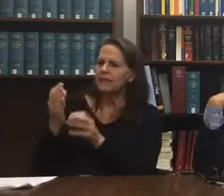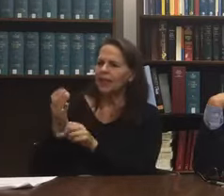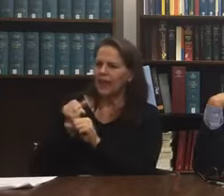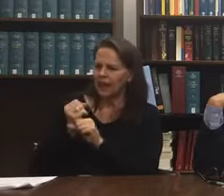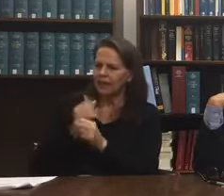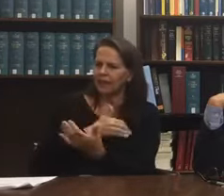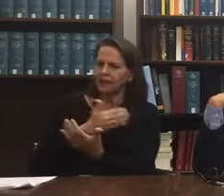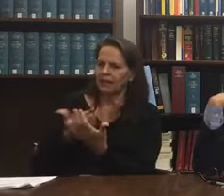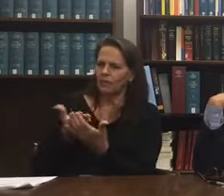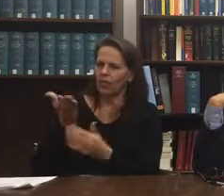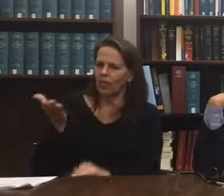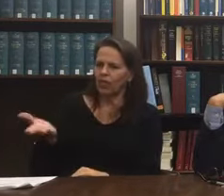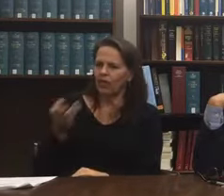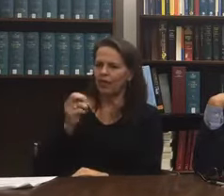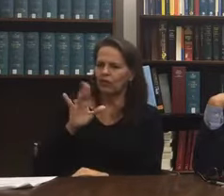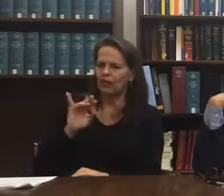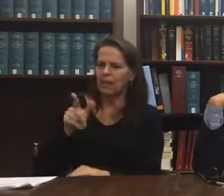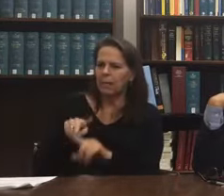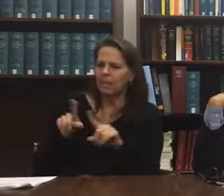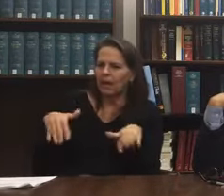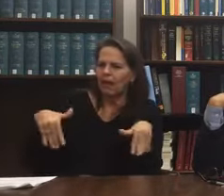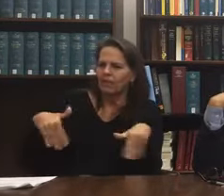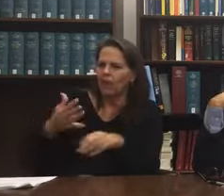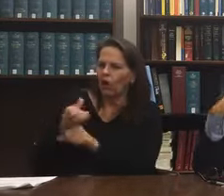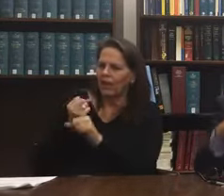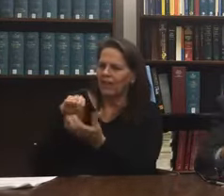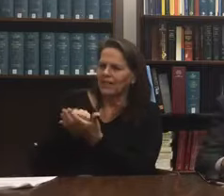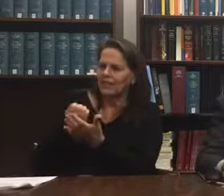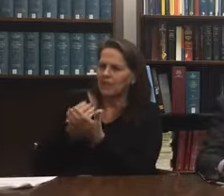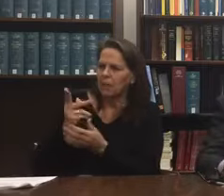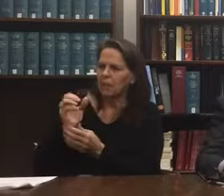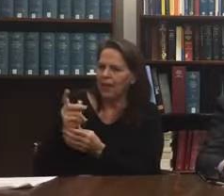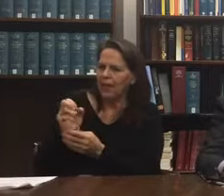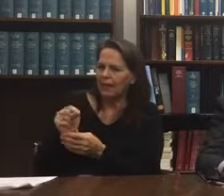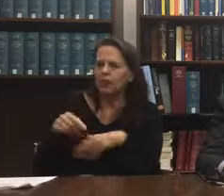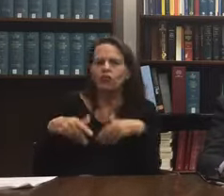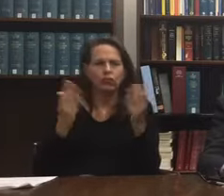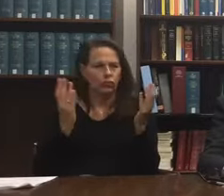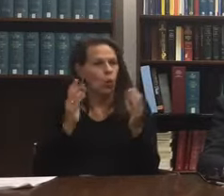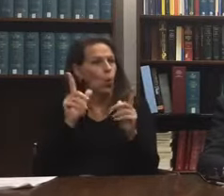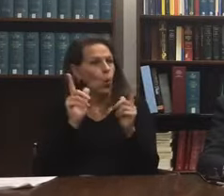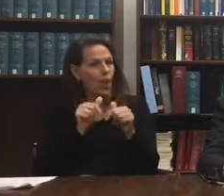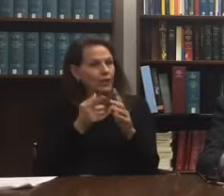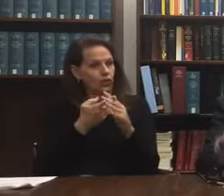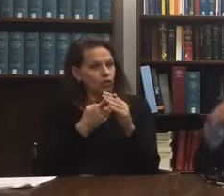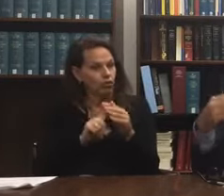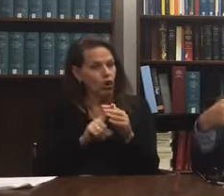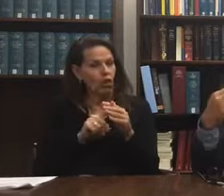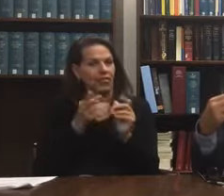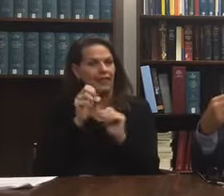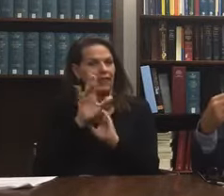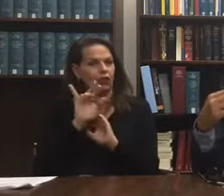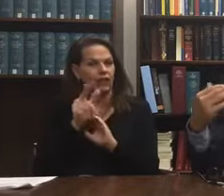not received an evidence packet yeah so at the start of the hearing when the hearing officer starts the hearing and they go through the introductions and